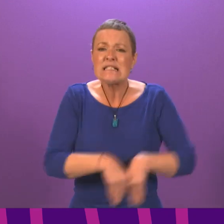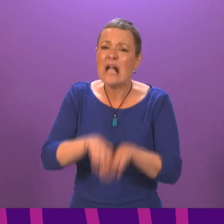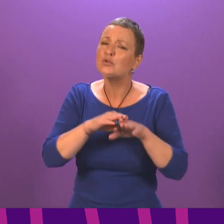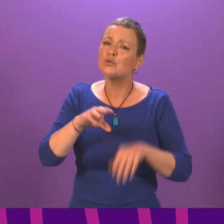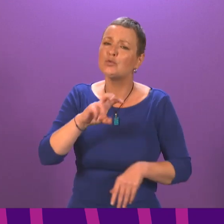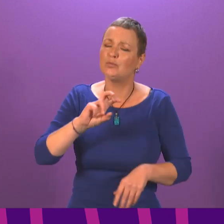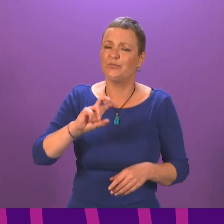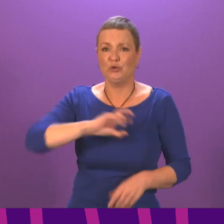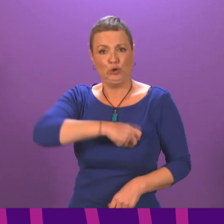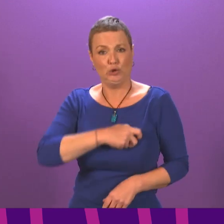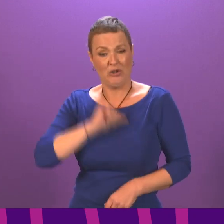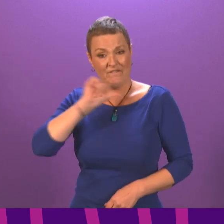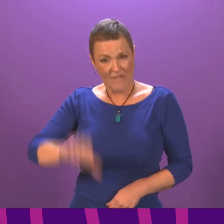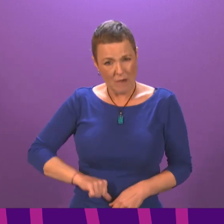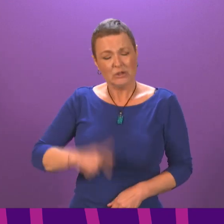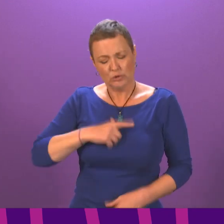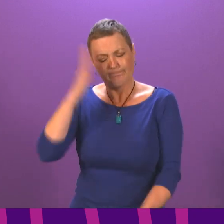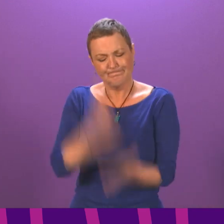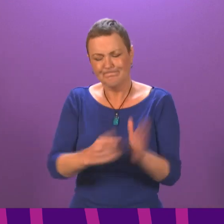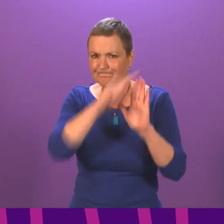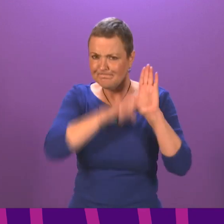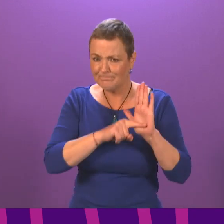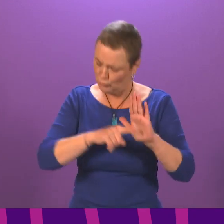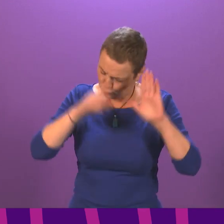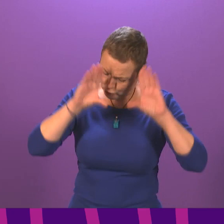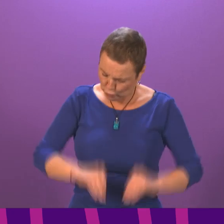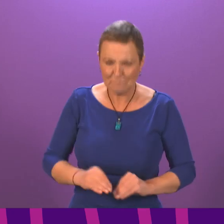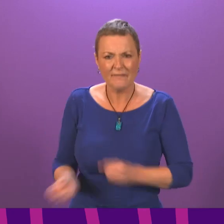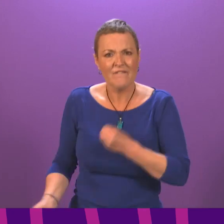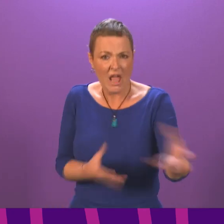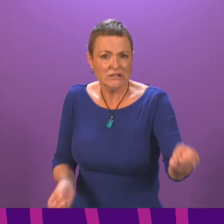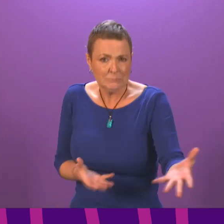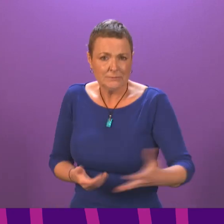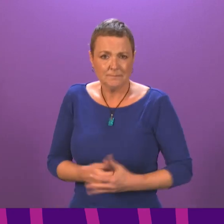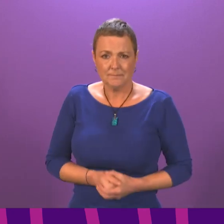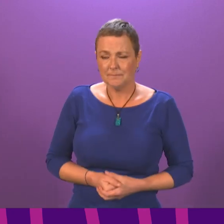of fly-tipping as a matter of urgency? The First Minister (Nicola Sturgeon): We will give that consideration, as we will